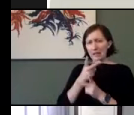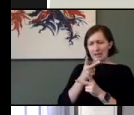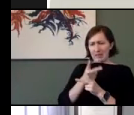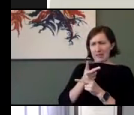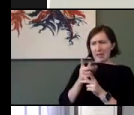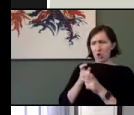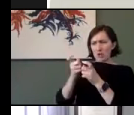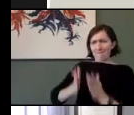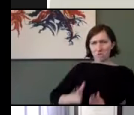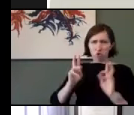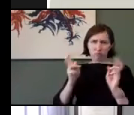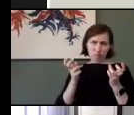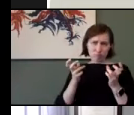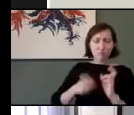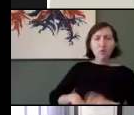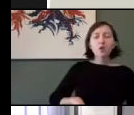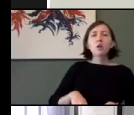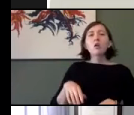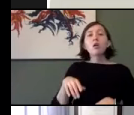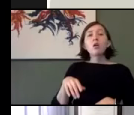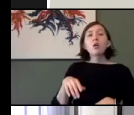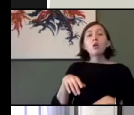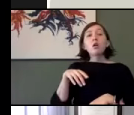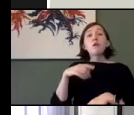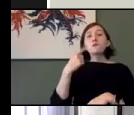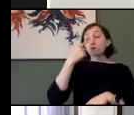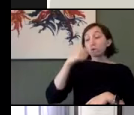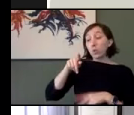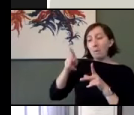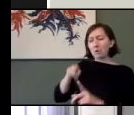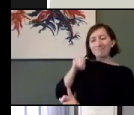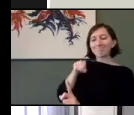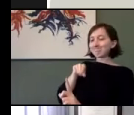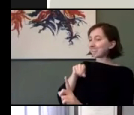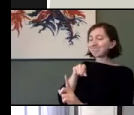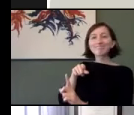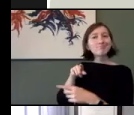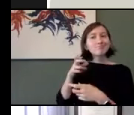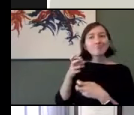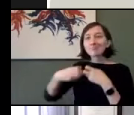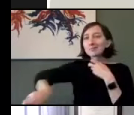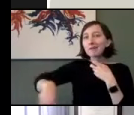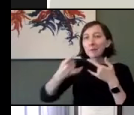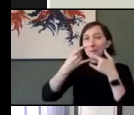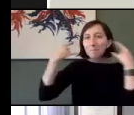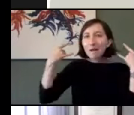So if any of you are caregivers and you assist,